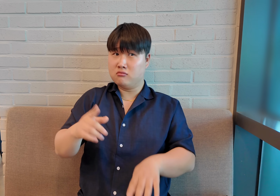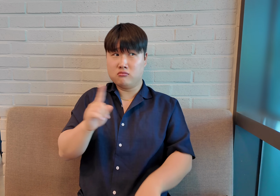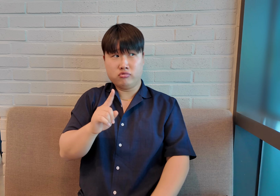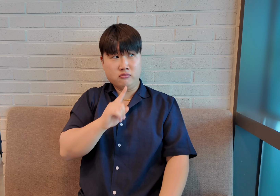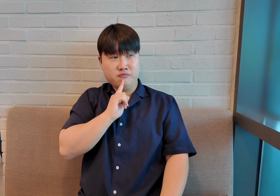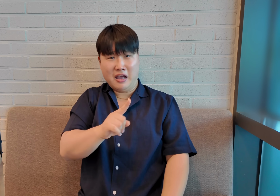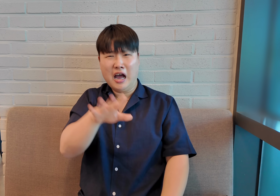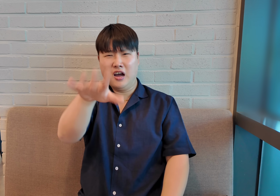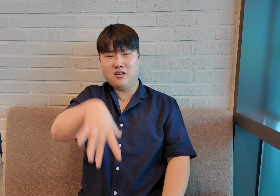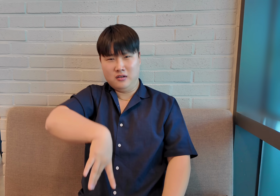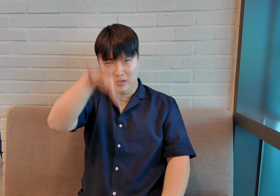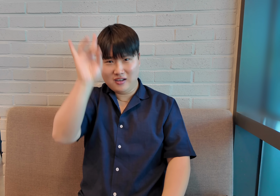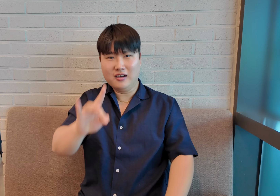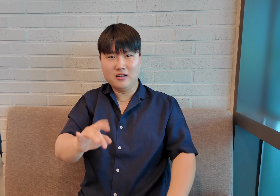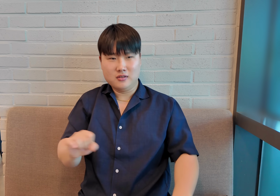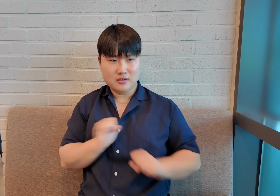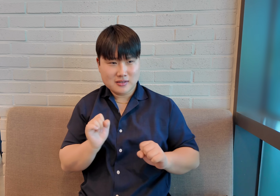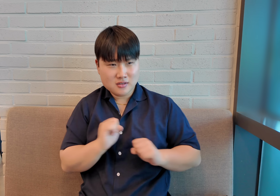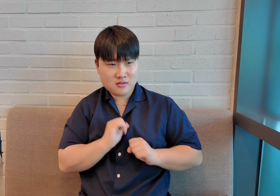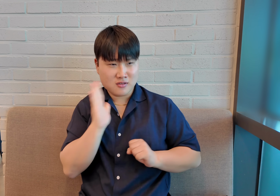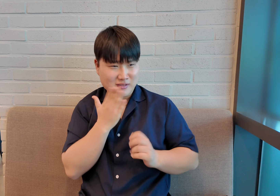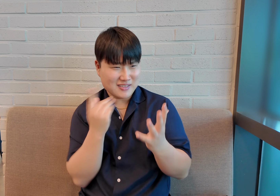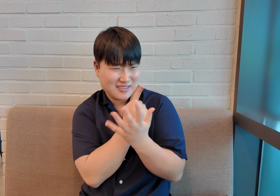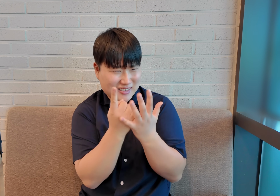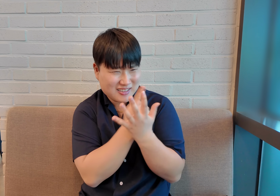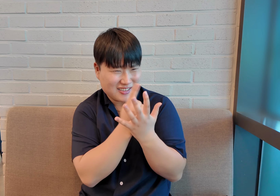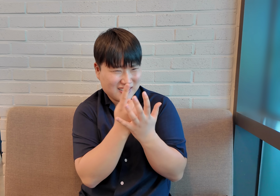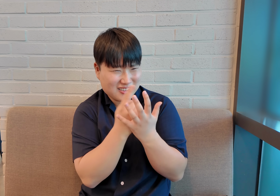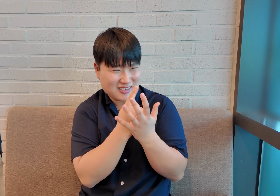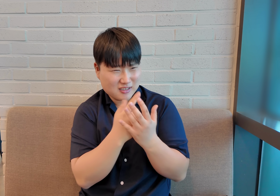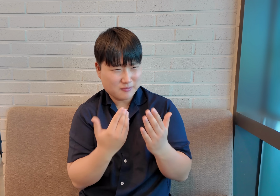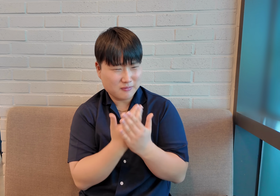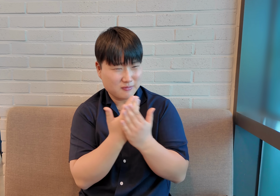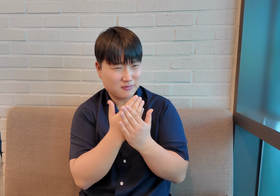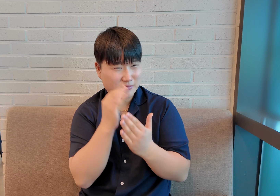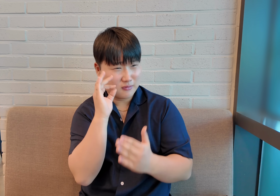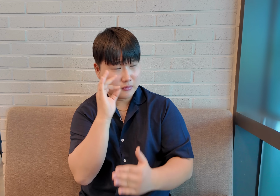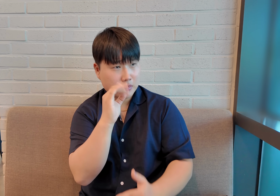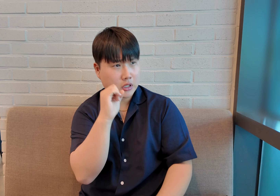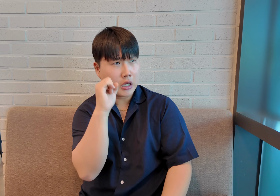What do you mean? if you hang out with deaf people like crazy ,